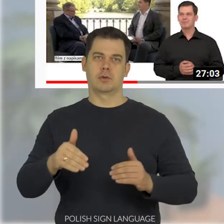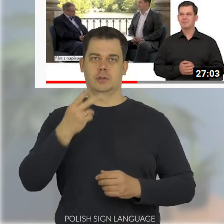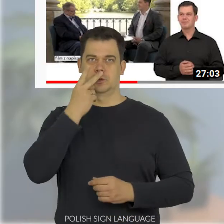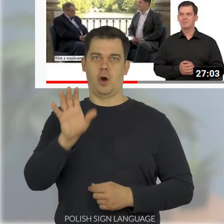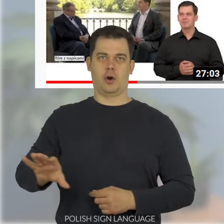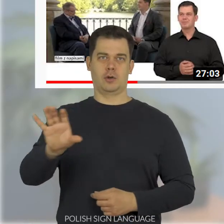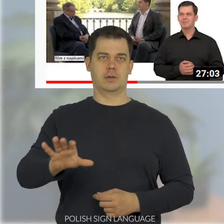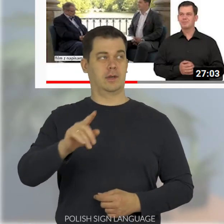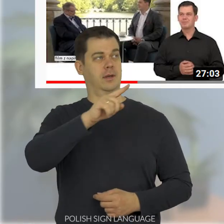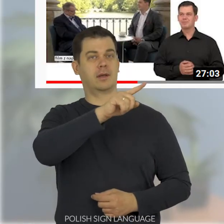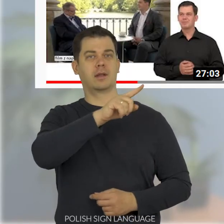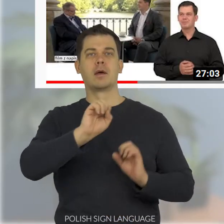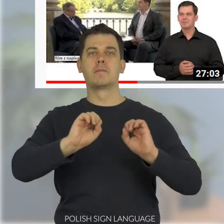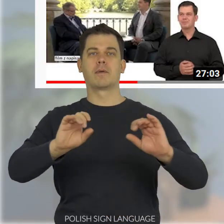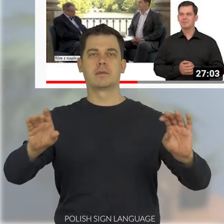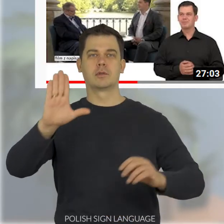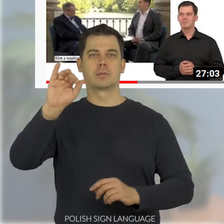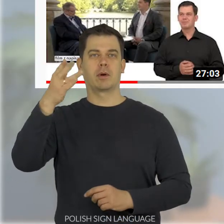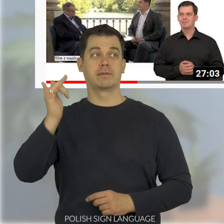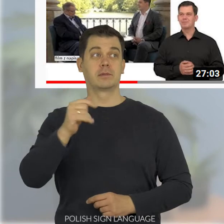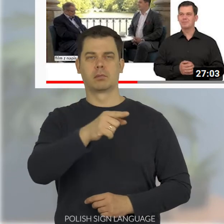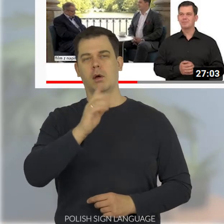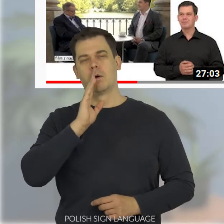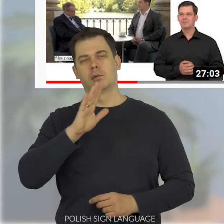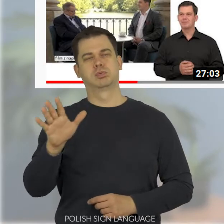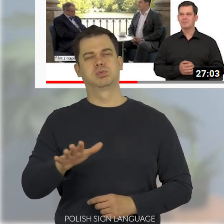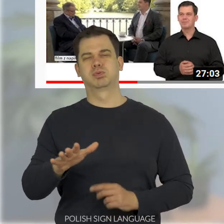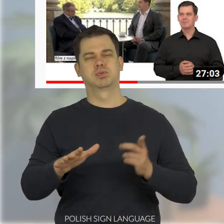I invite you see interview with prof. Bogdan Szczepankowski